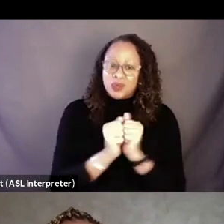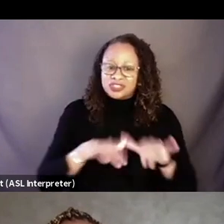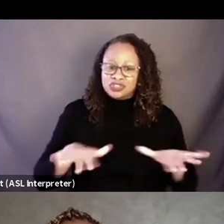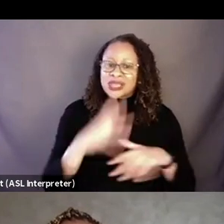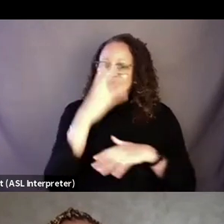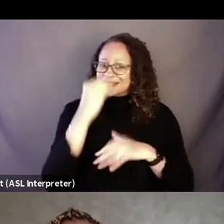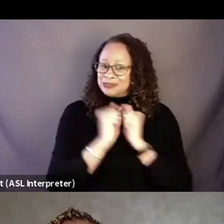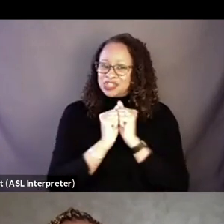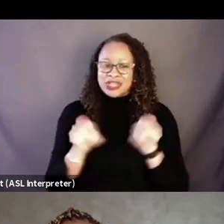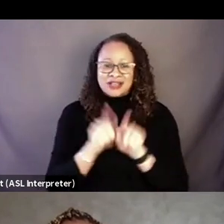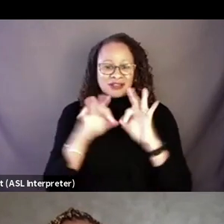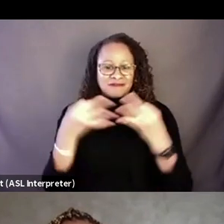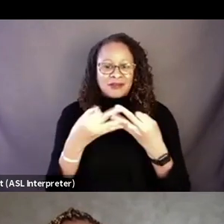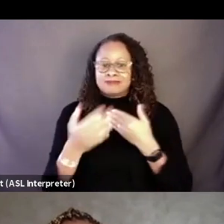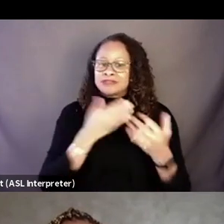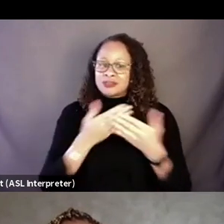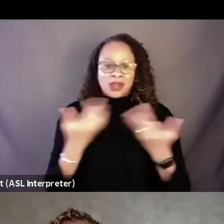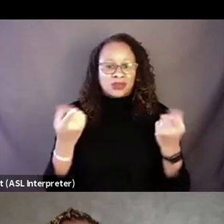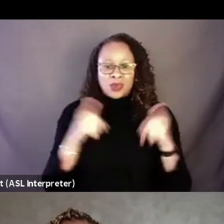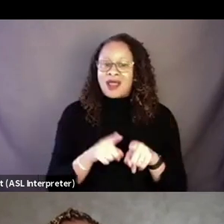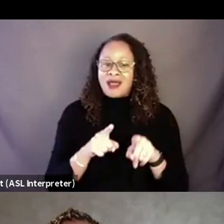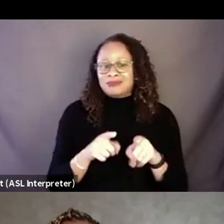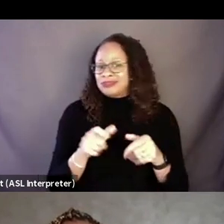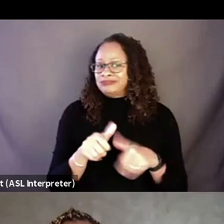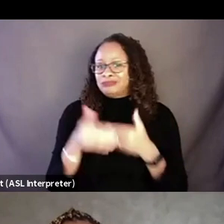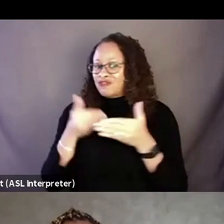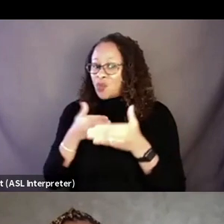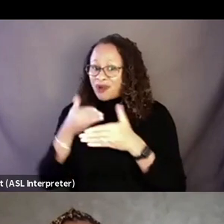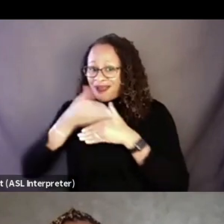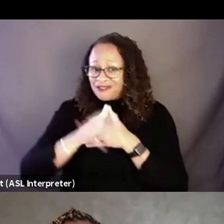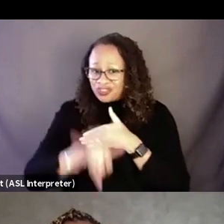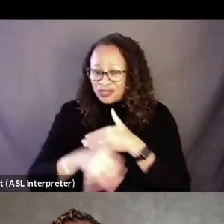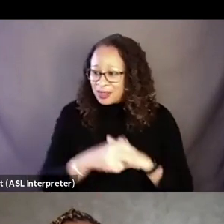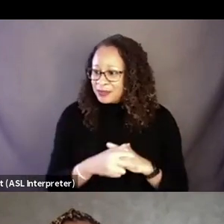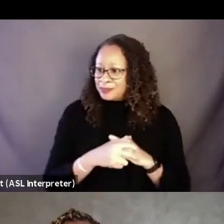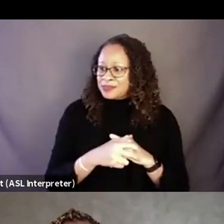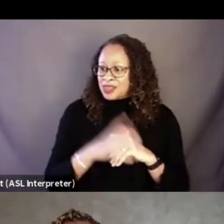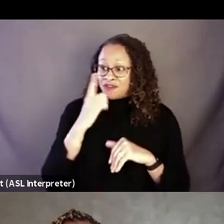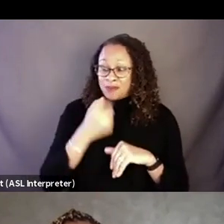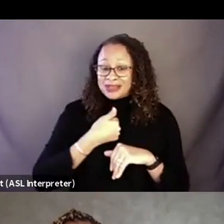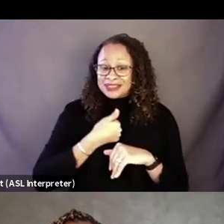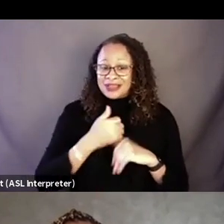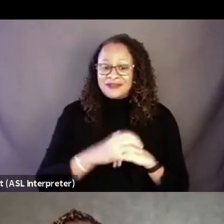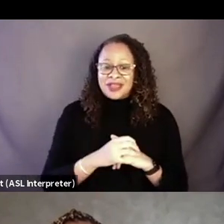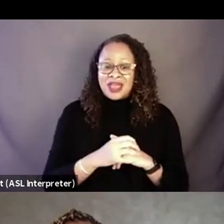doesn't matter what has happened in between. And for me, those are spaced out.